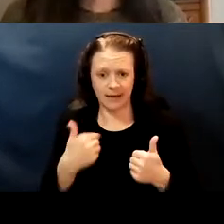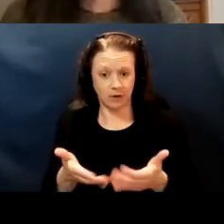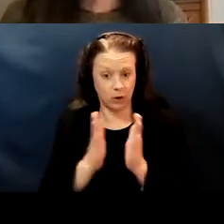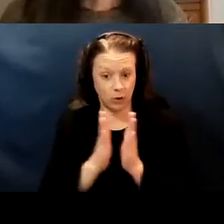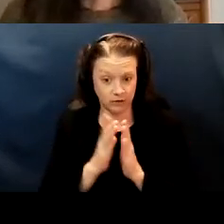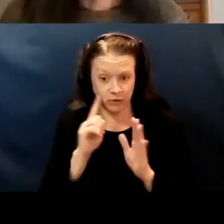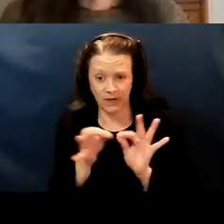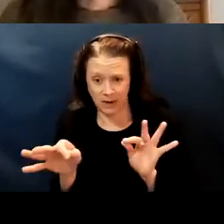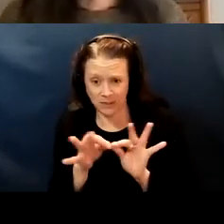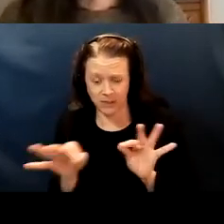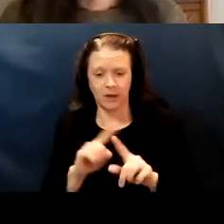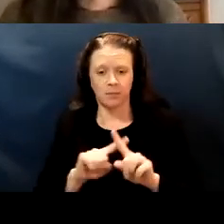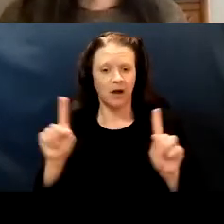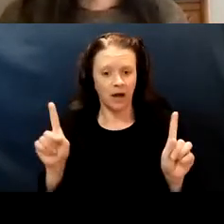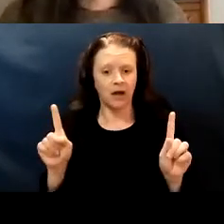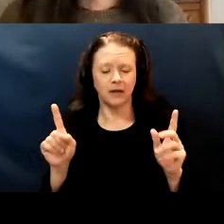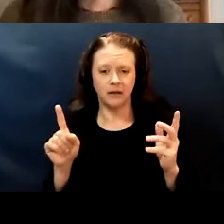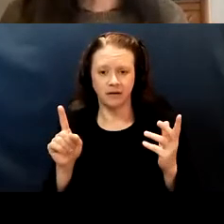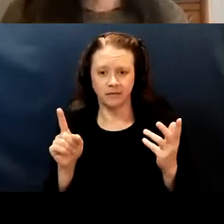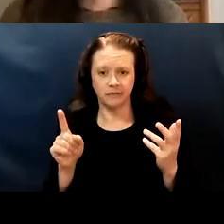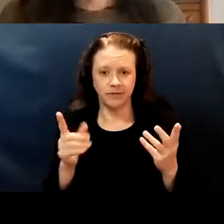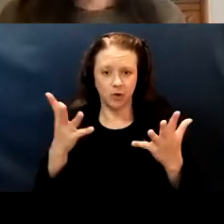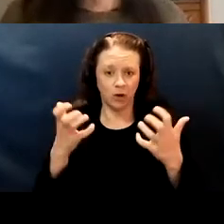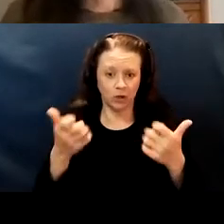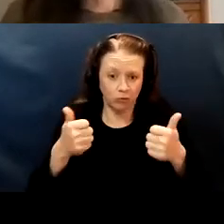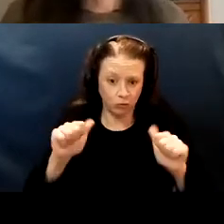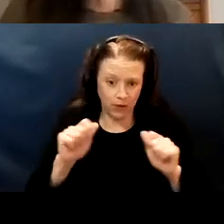captioning, but you are -- you want to try to be accessible.